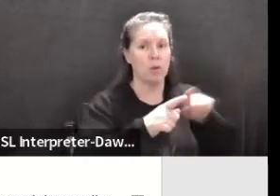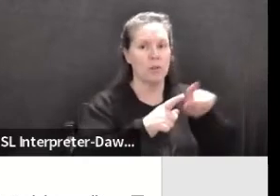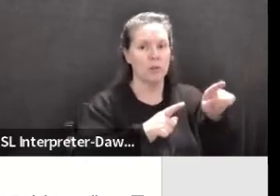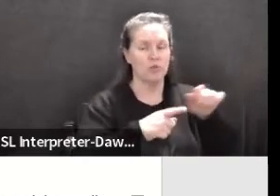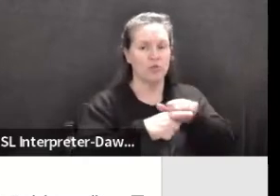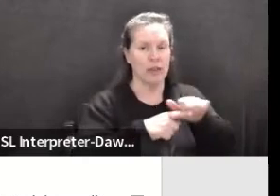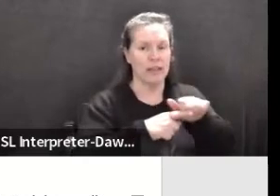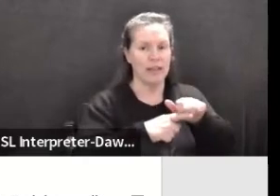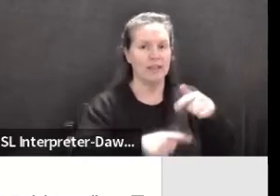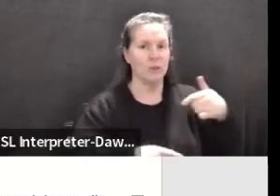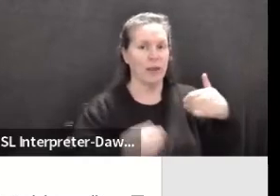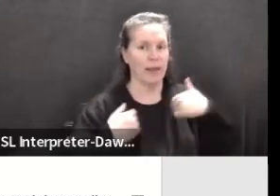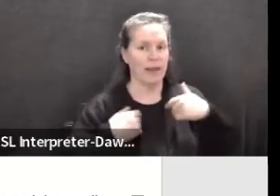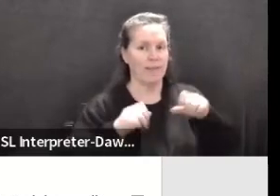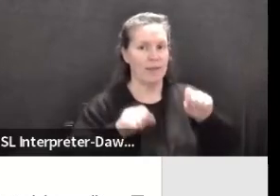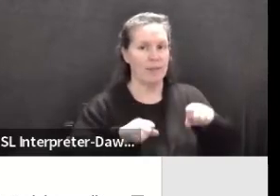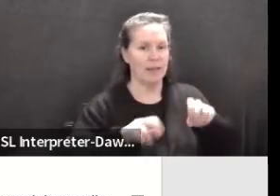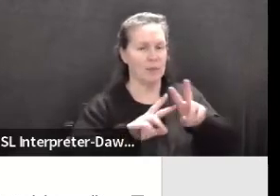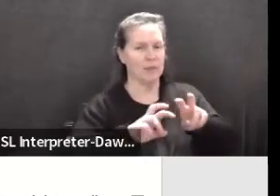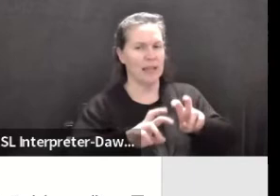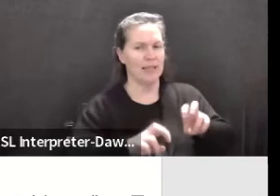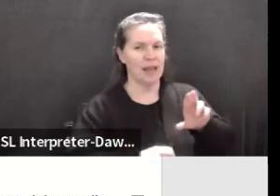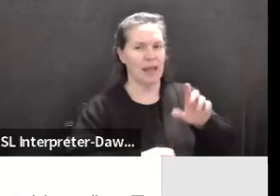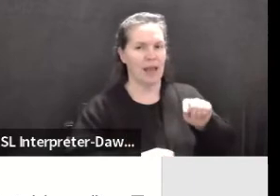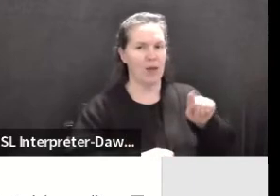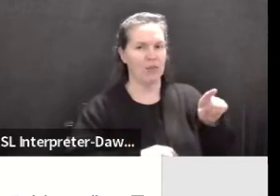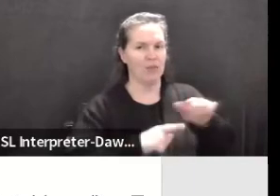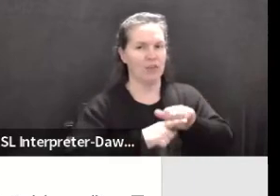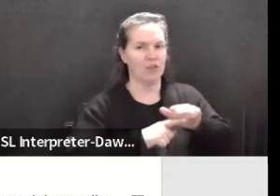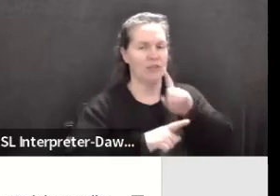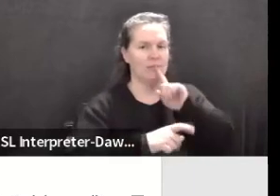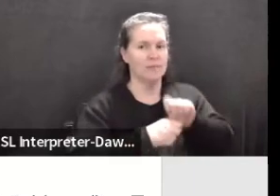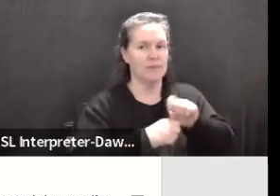do I have the ability to suss out whether the training in fact meets those requirements?